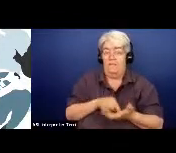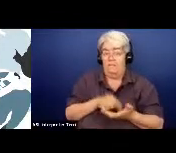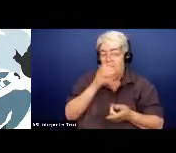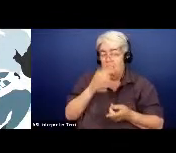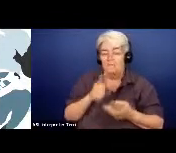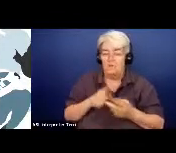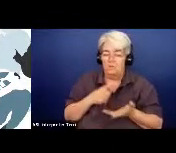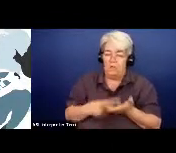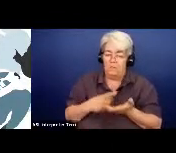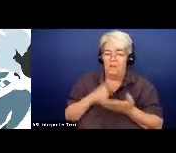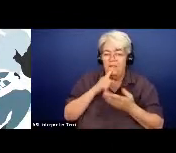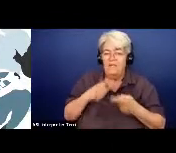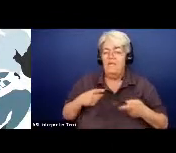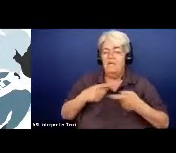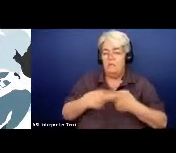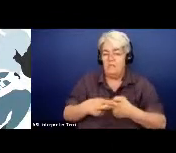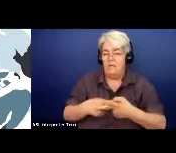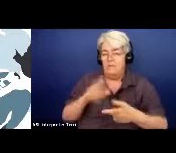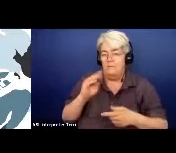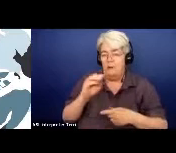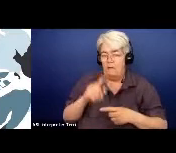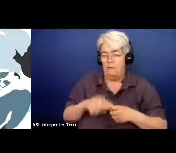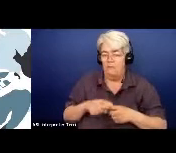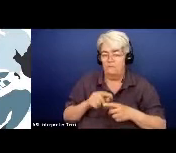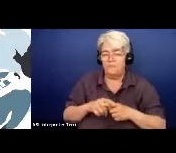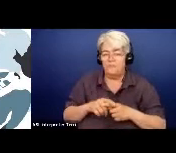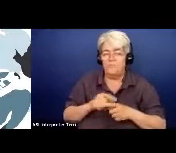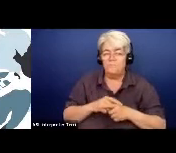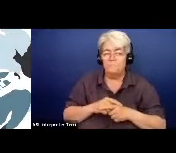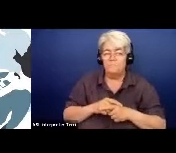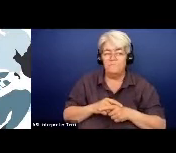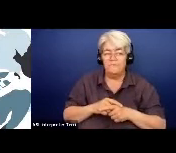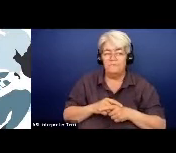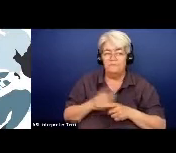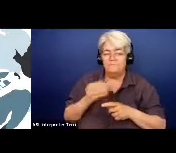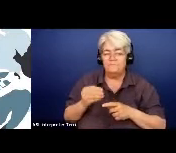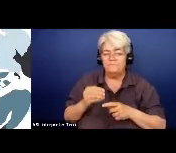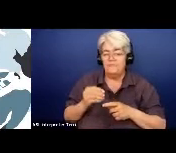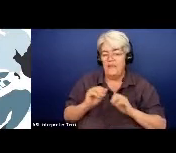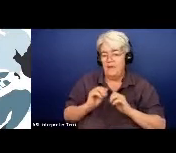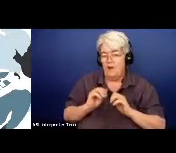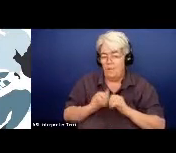intercept model from a bigger point of view. And away though to think about your justice